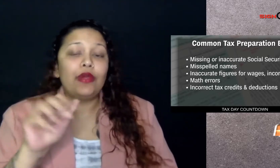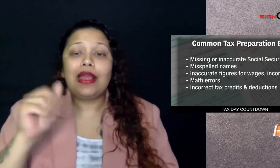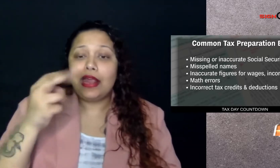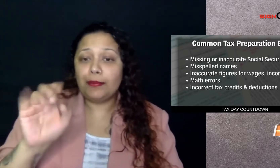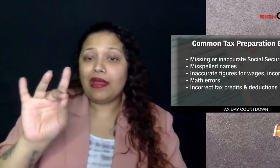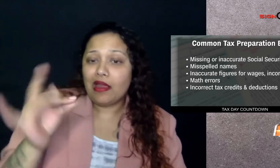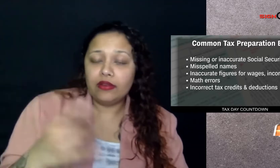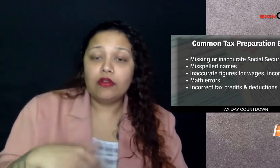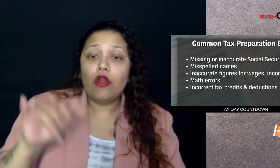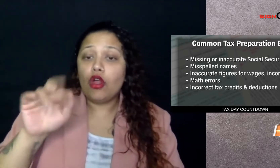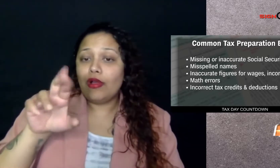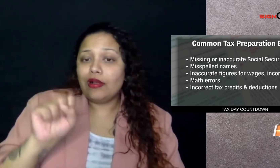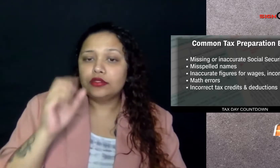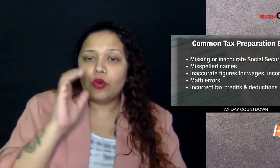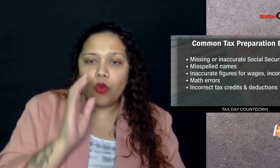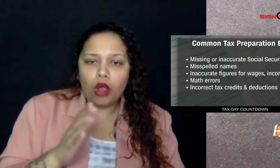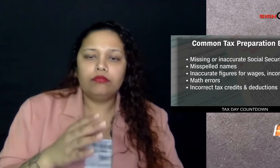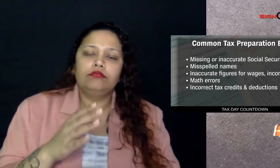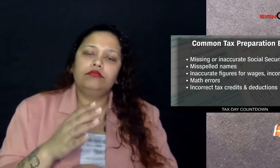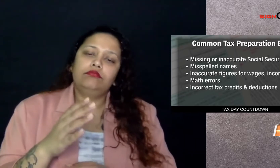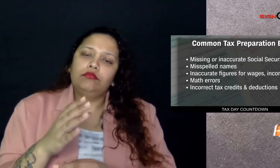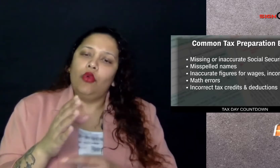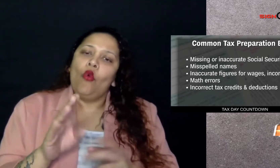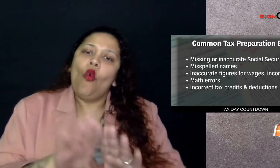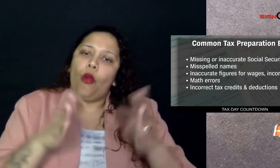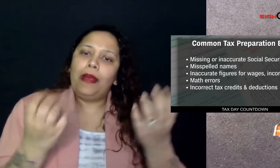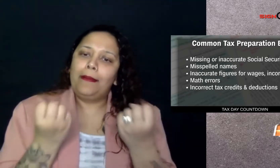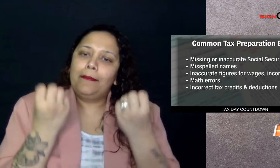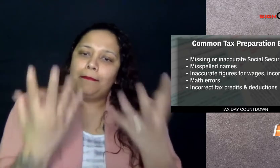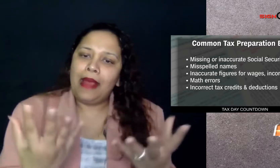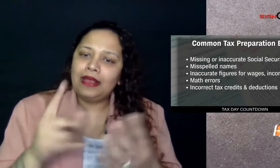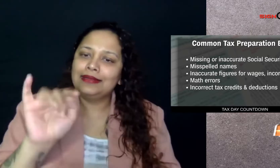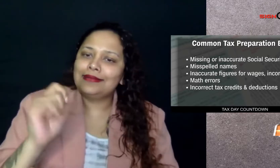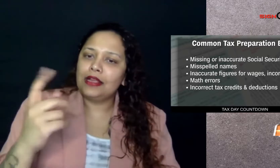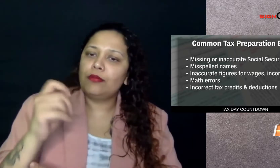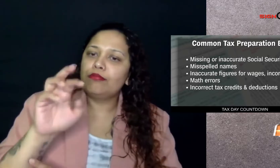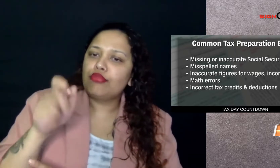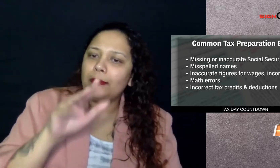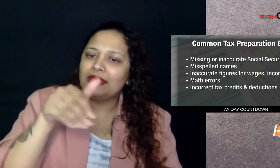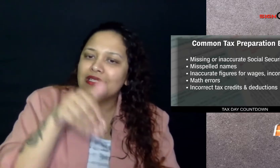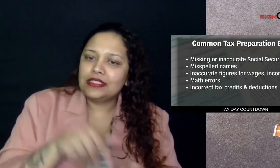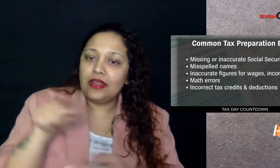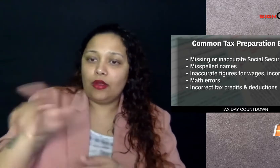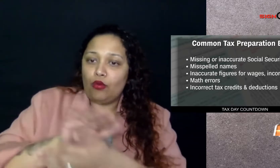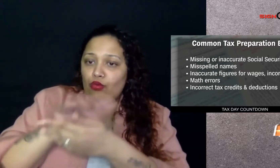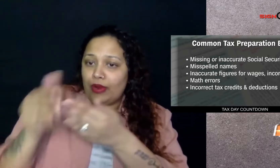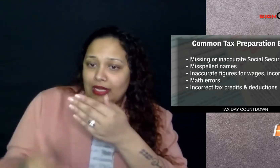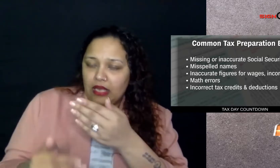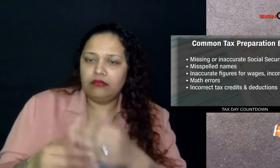This Saturday April 8th, the IRS will open many of its tax preparation centers.